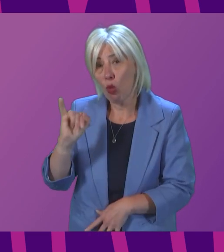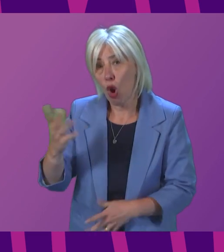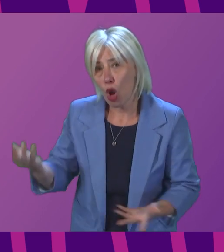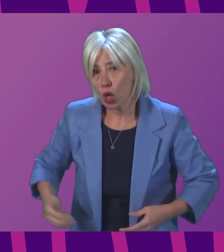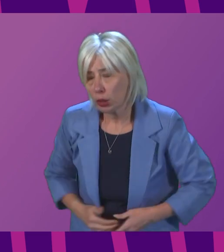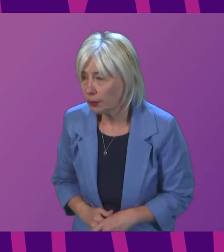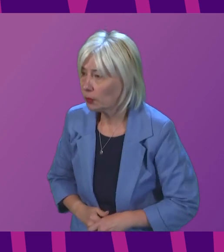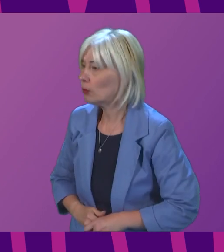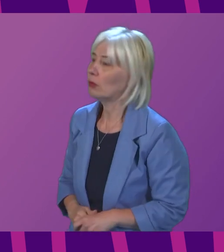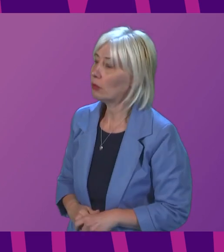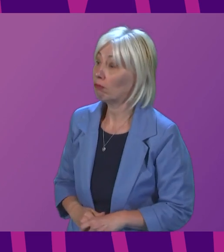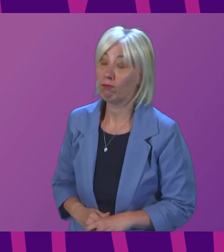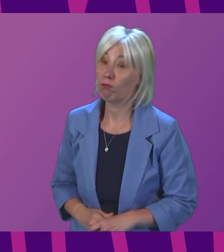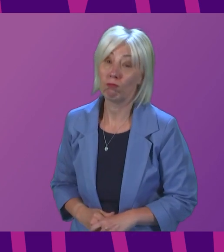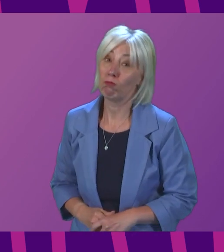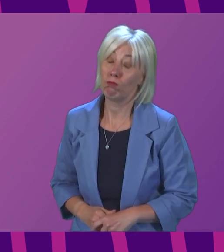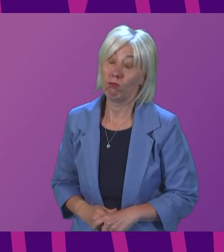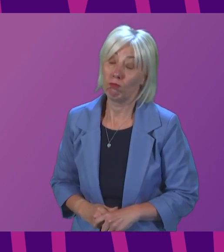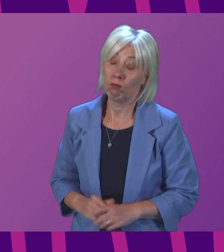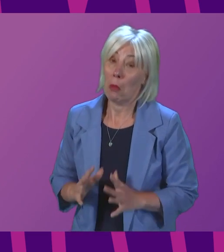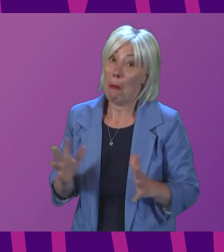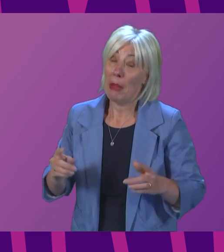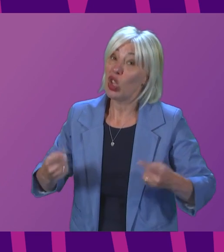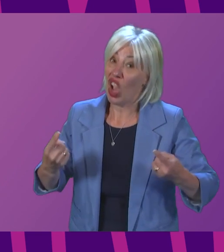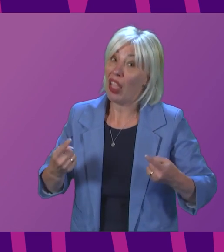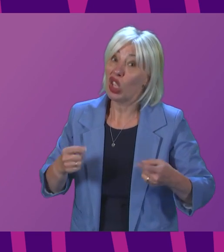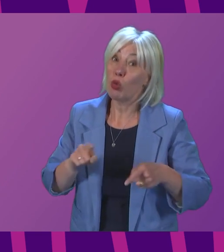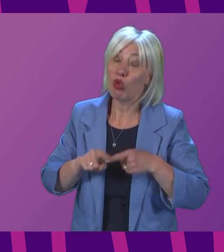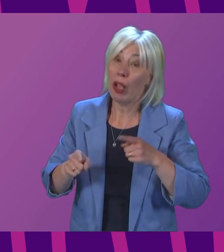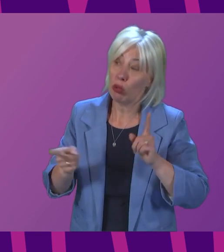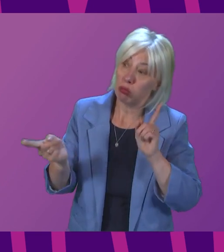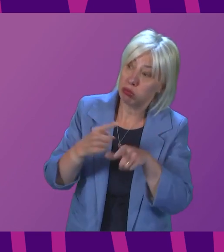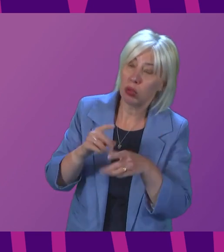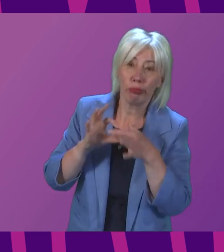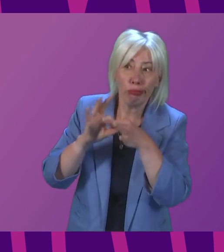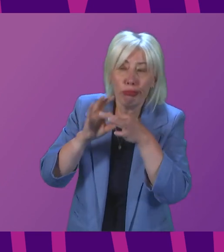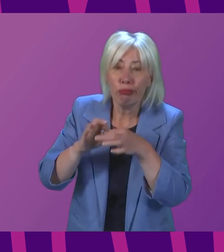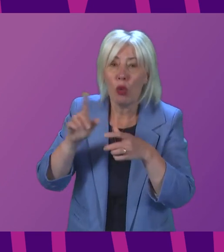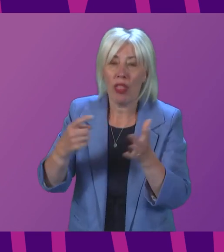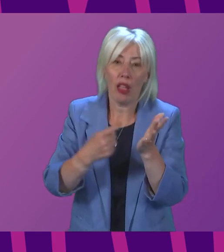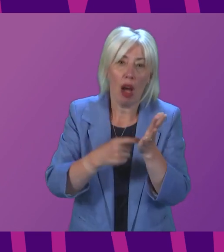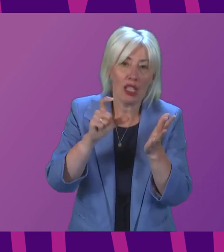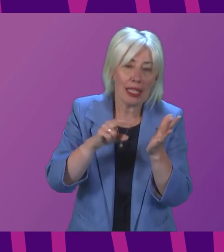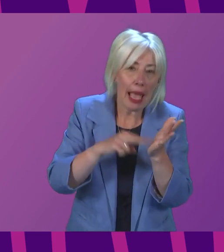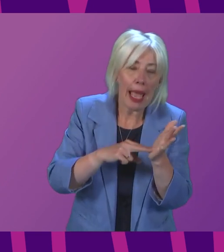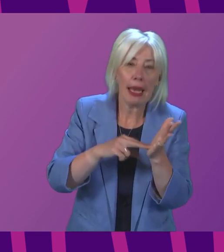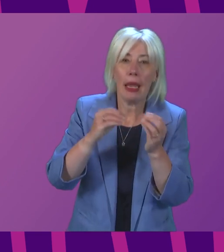Those are big challenges that we are working to address, and we are working very closely with organisations such as the RCN and the BMA.